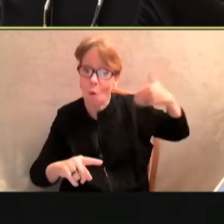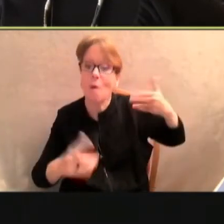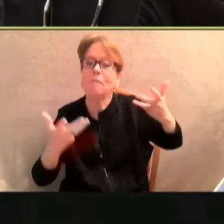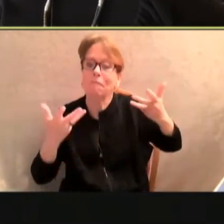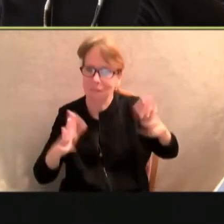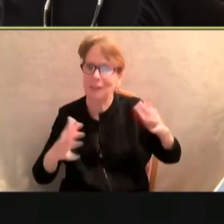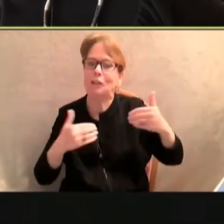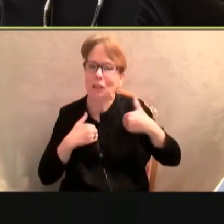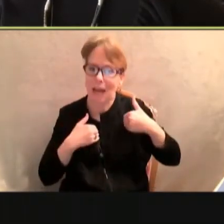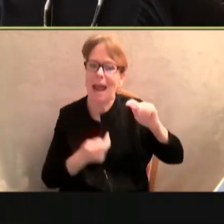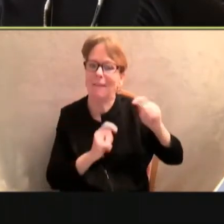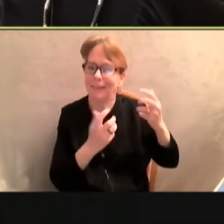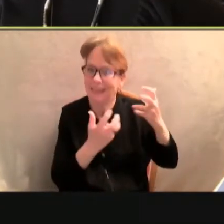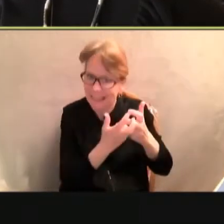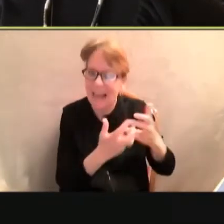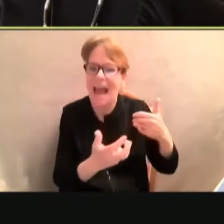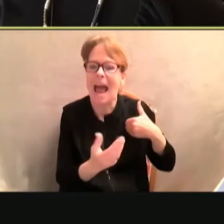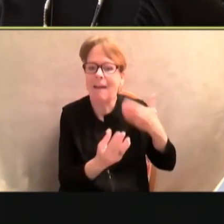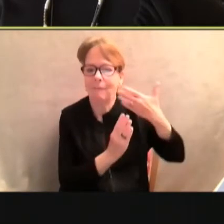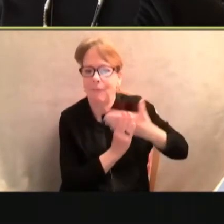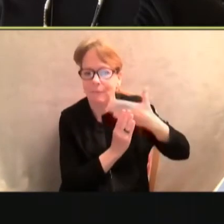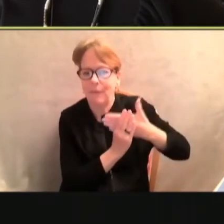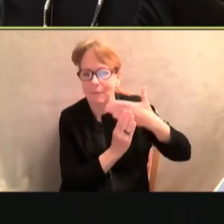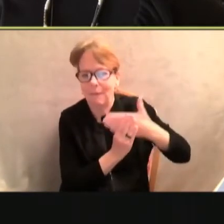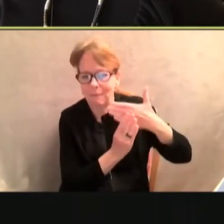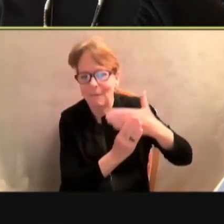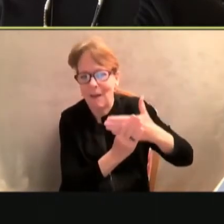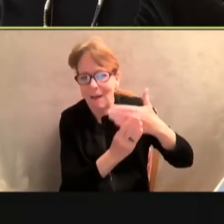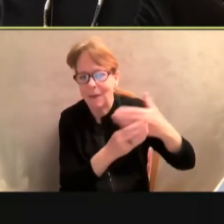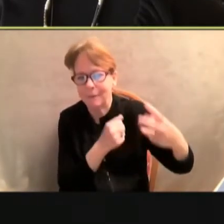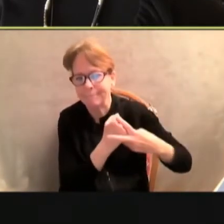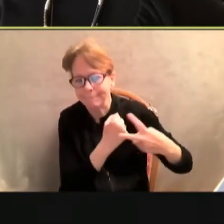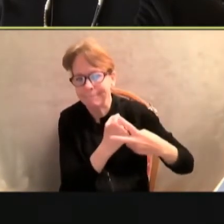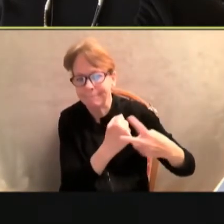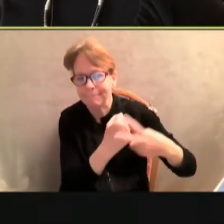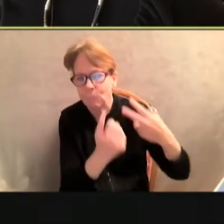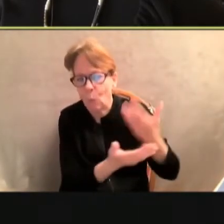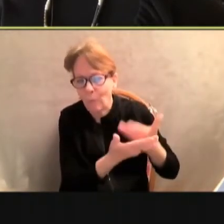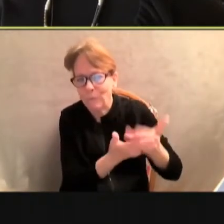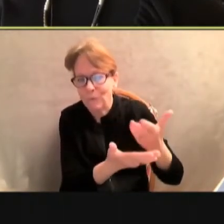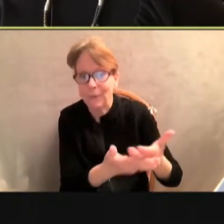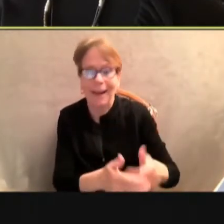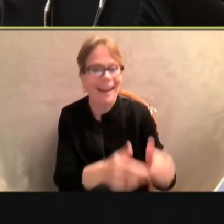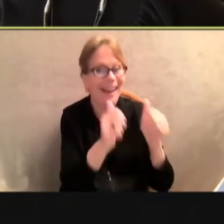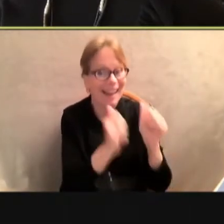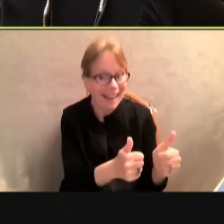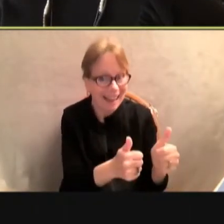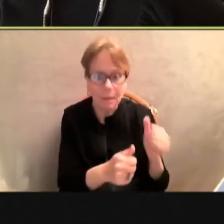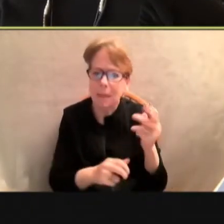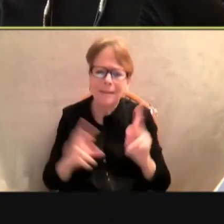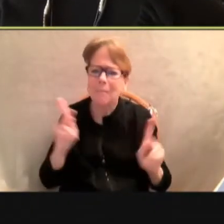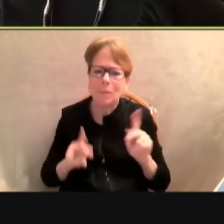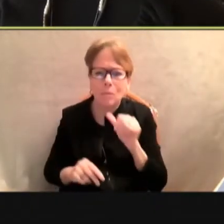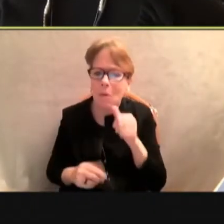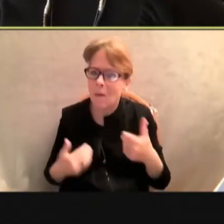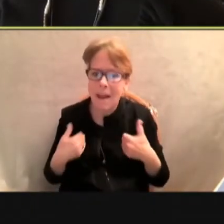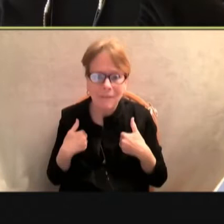don't have a paper trail. And that's because either they were afraid to ask for accommodations,